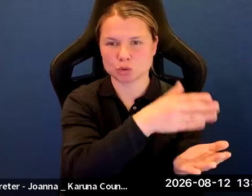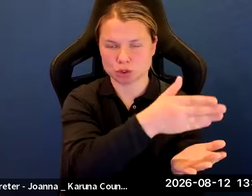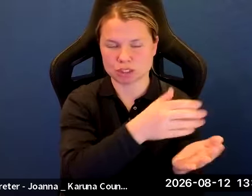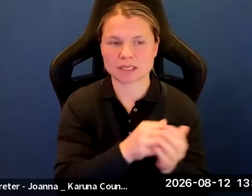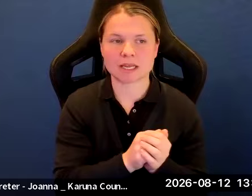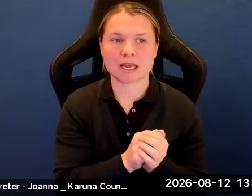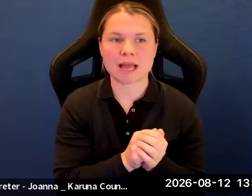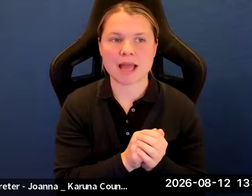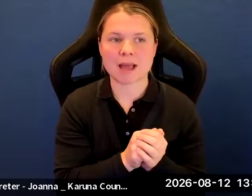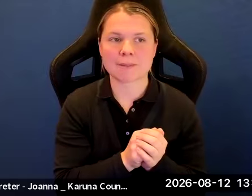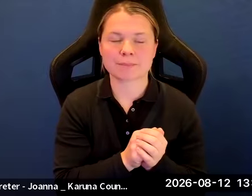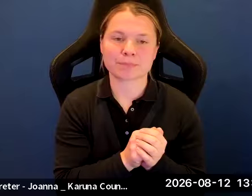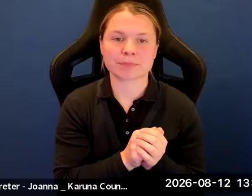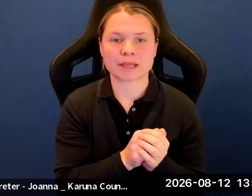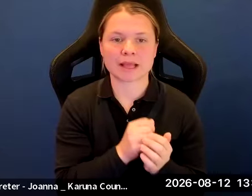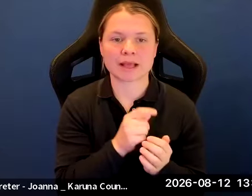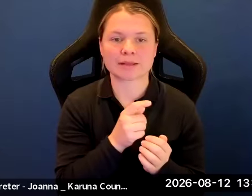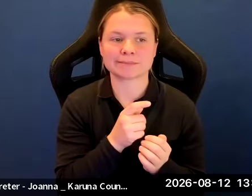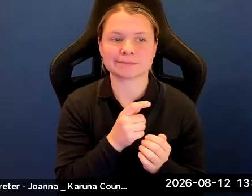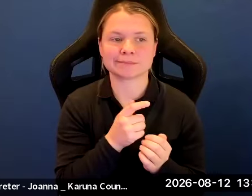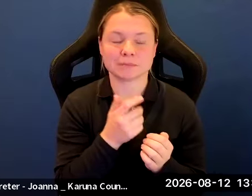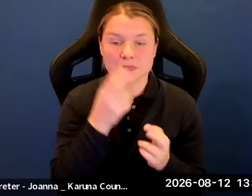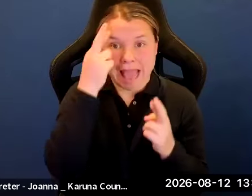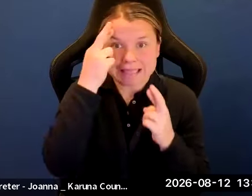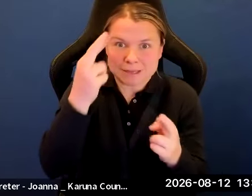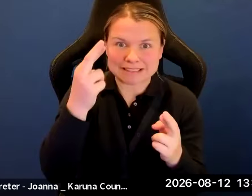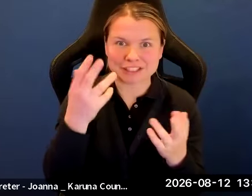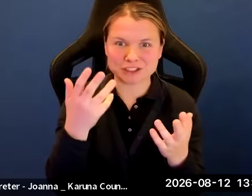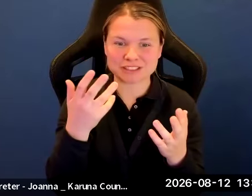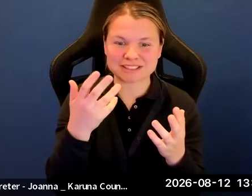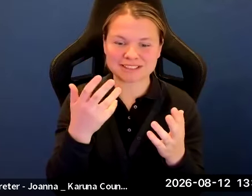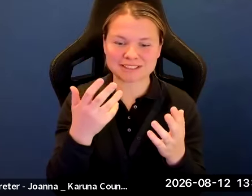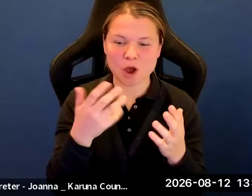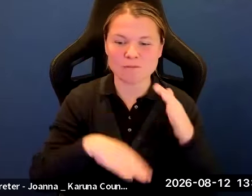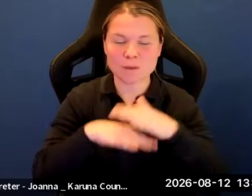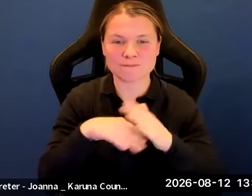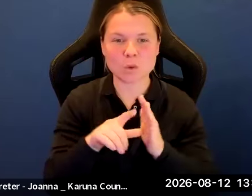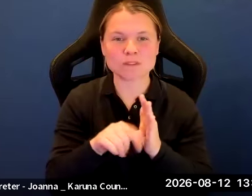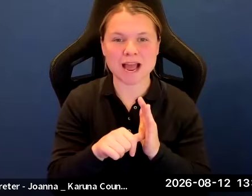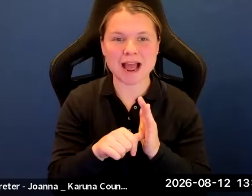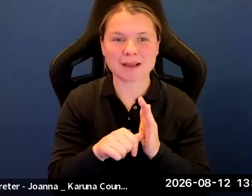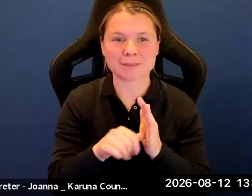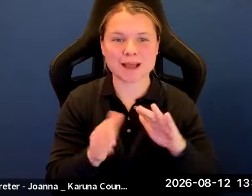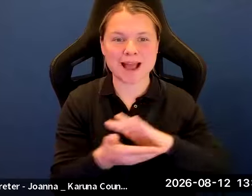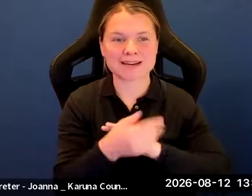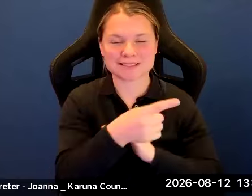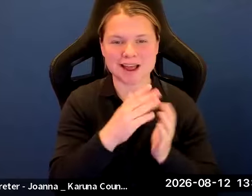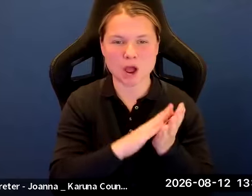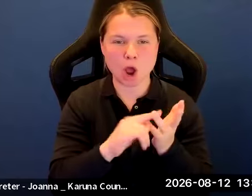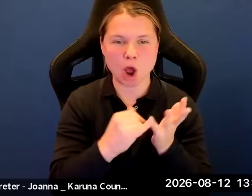the employment relationship is with the host institution and so that will be under the sort of